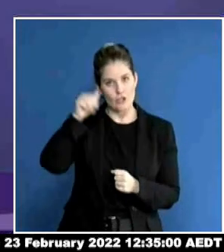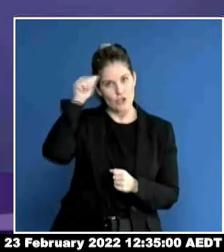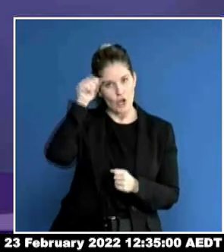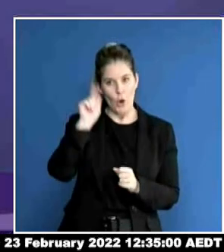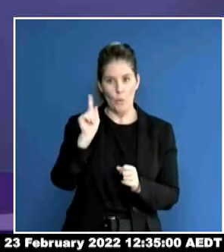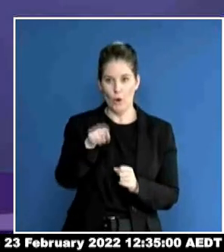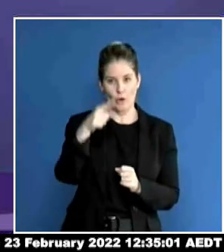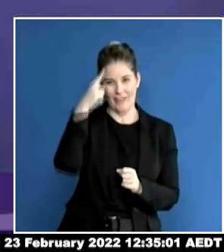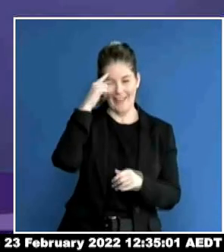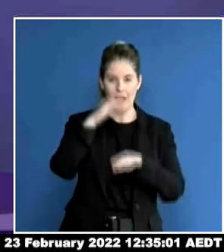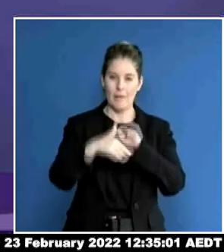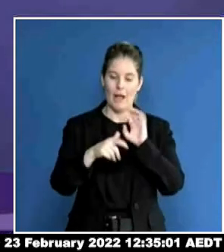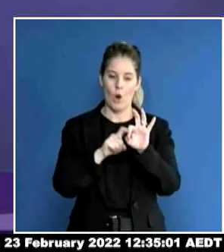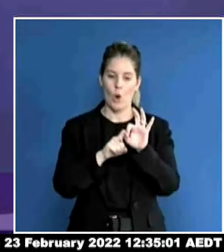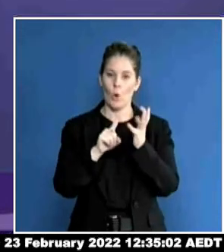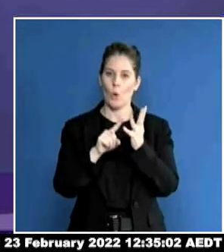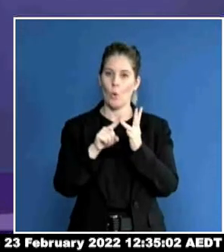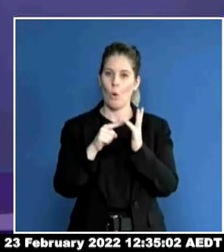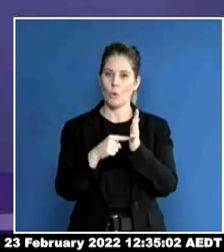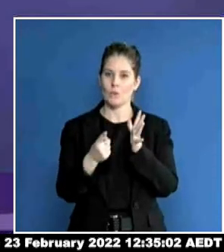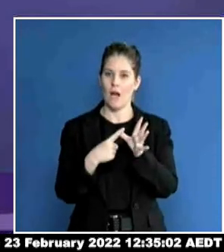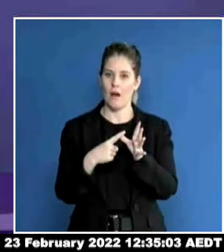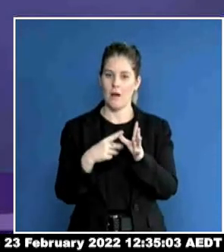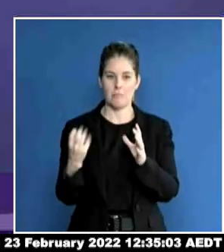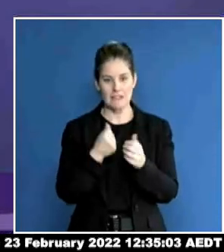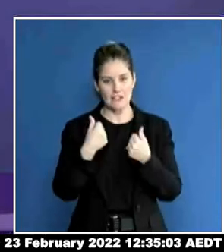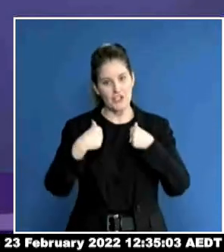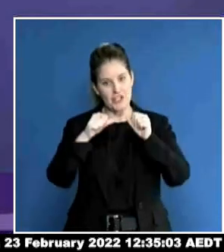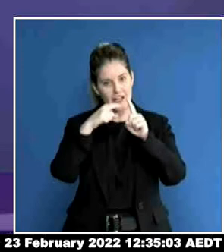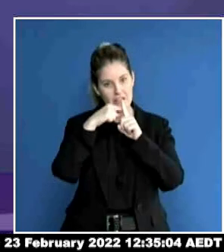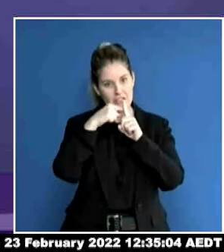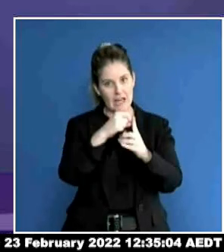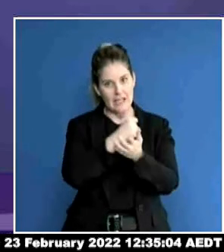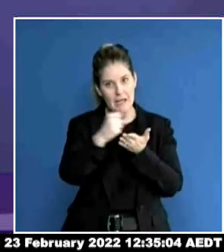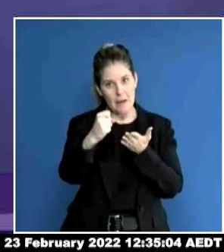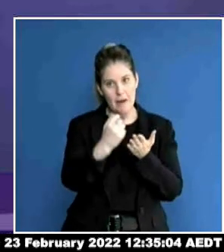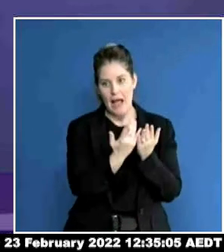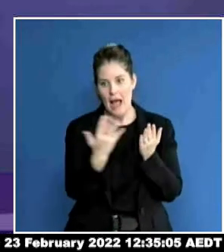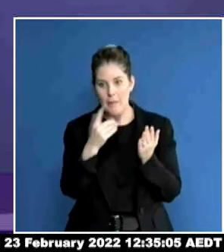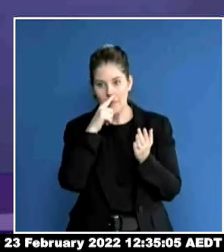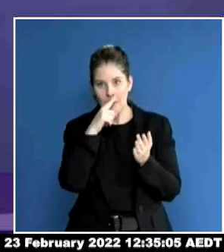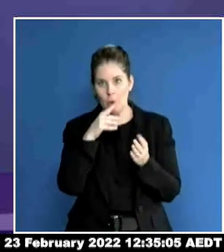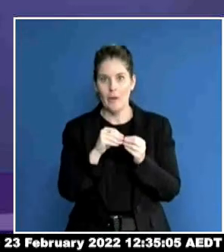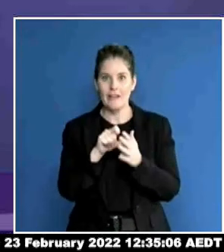working for DES providers, that idea of increasing the numbers of people with